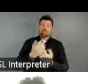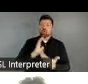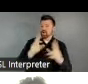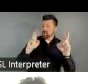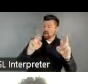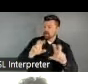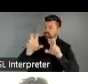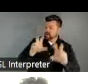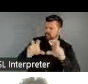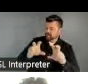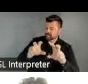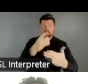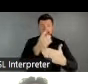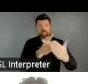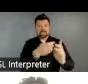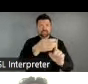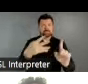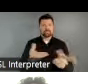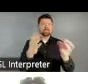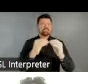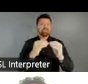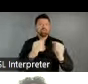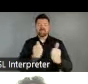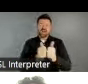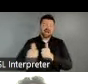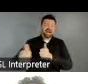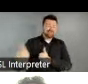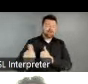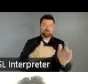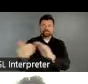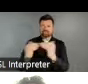expanded to include more rural communities, deepened the technical assistance available